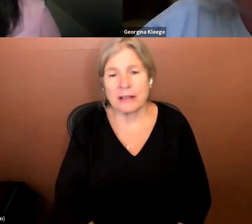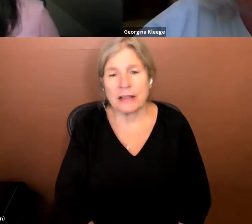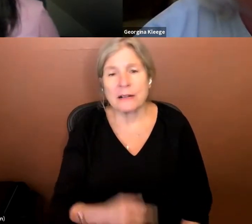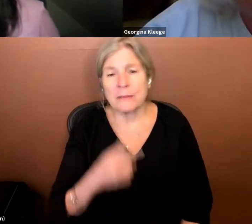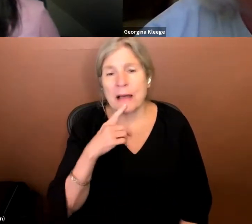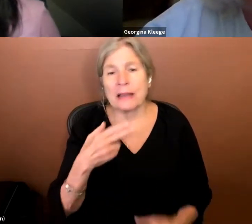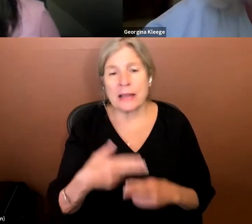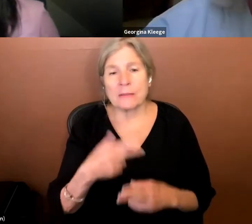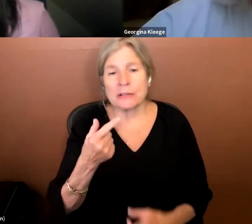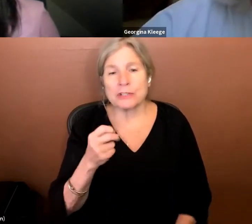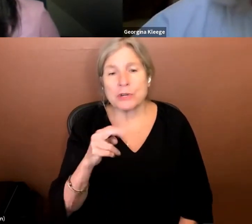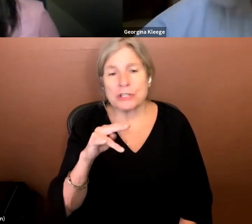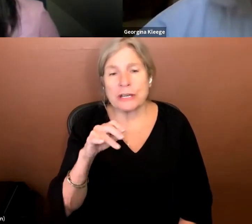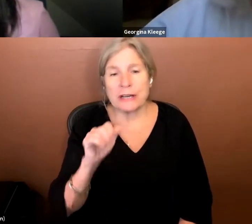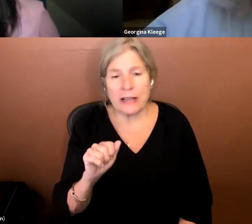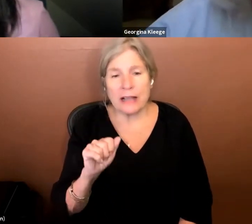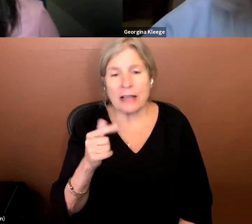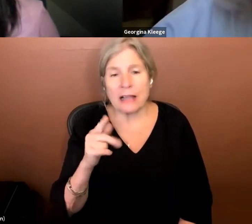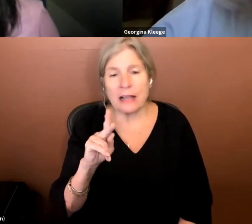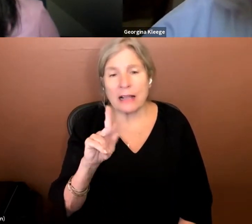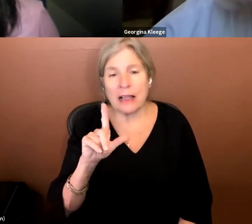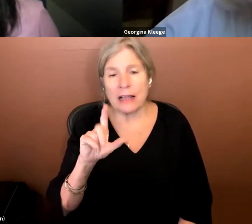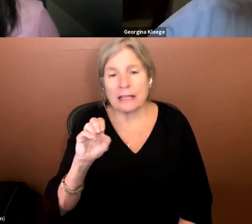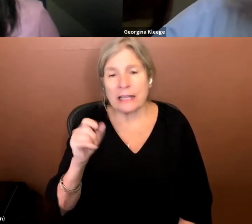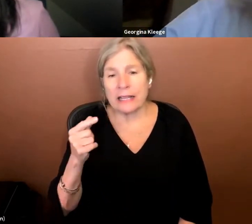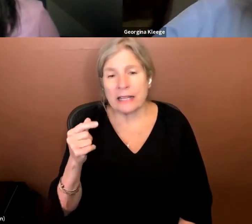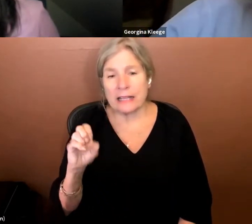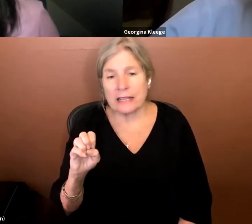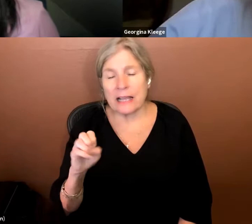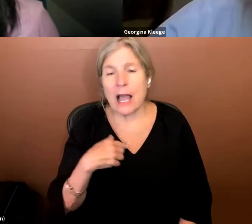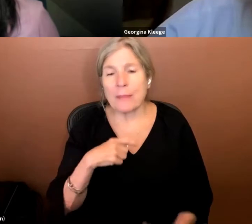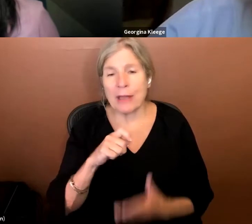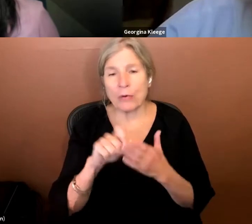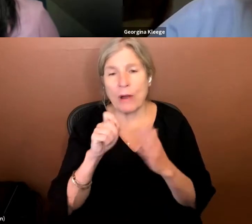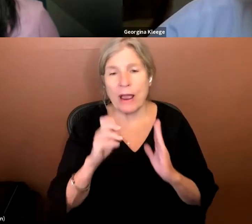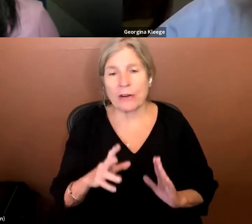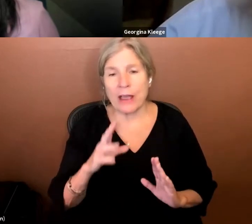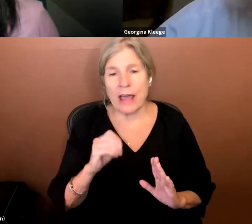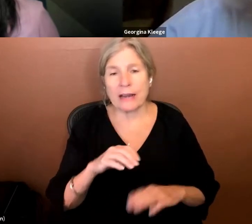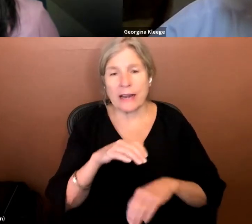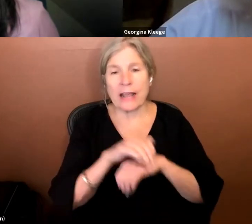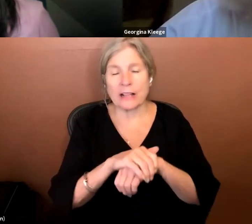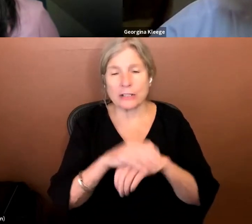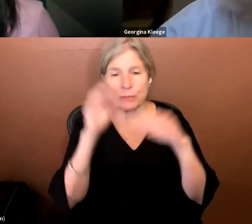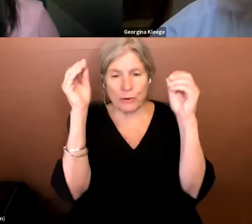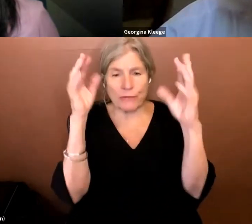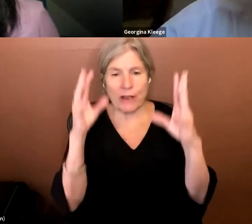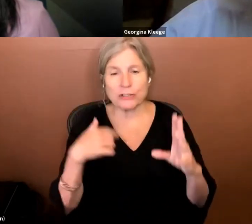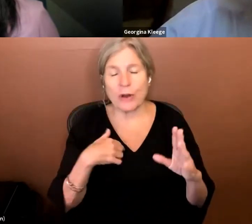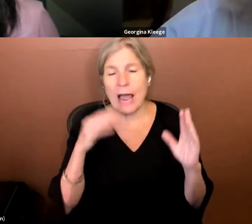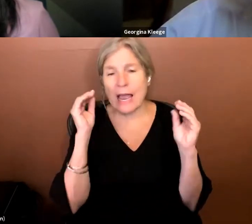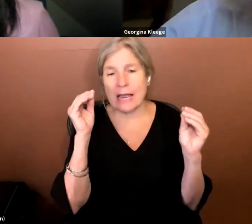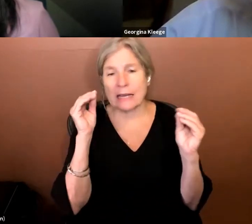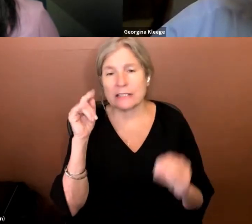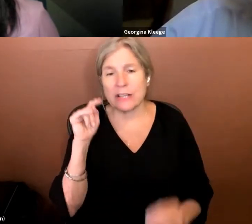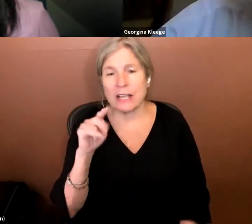Georgina Kleege. I am a writer and English professor. I teach at UC Berkeley